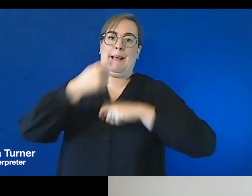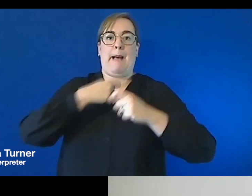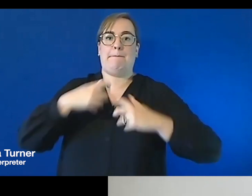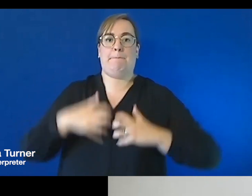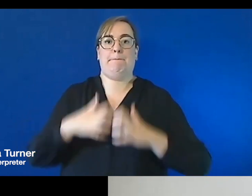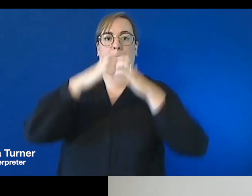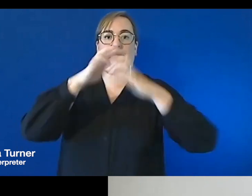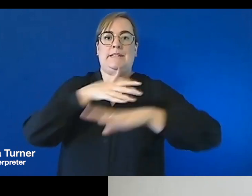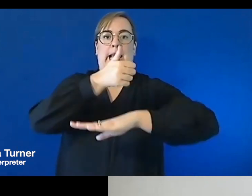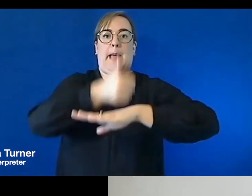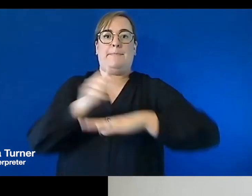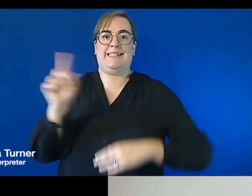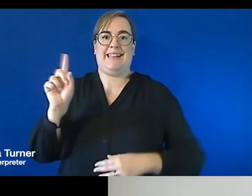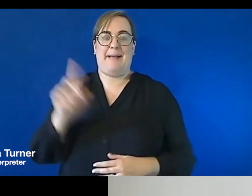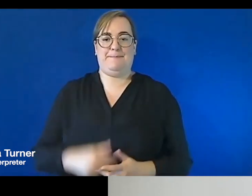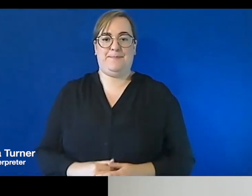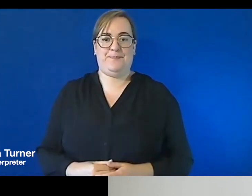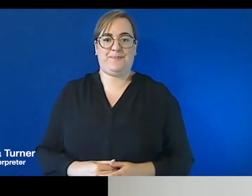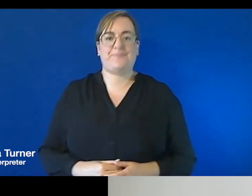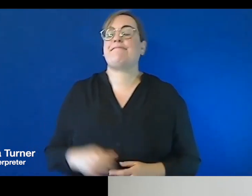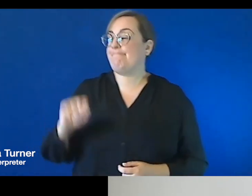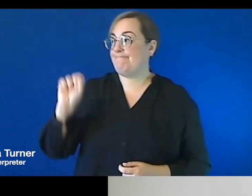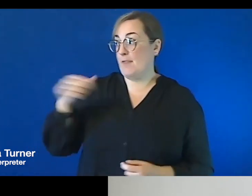I think education is really, really important and I think you mentioned that quite a